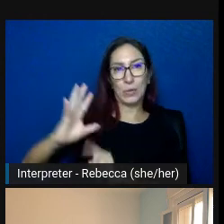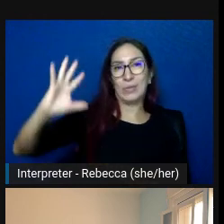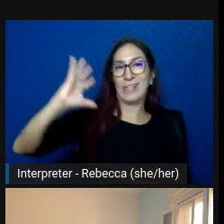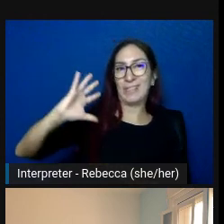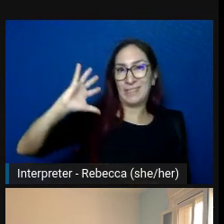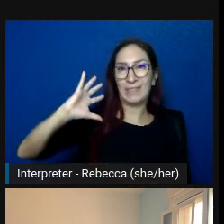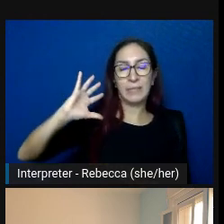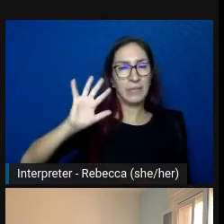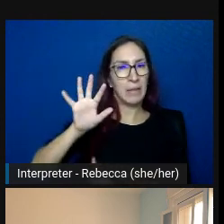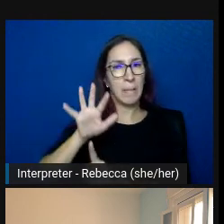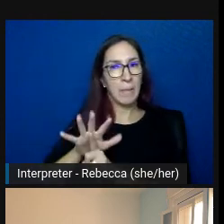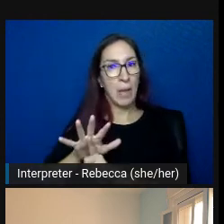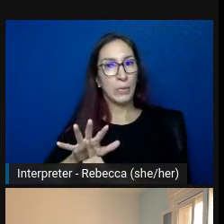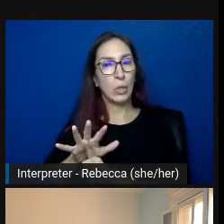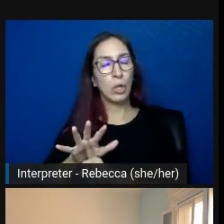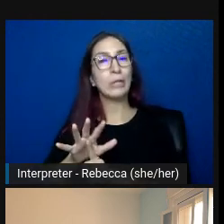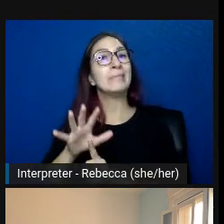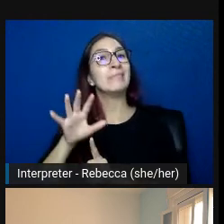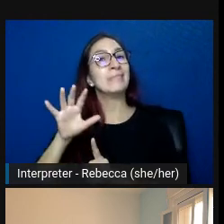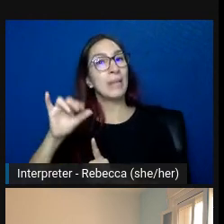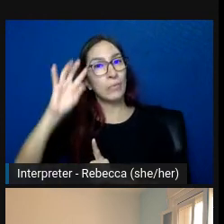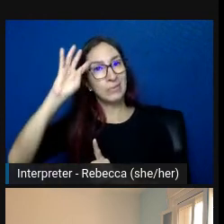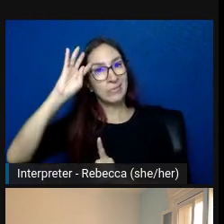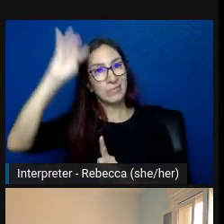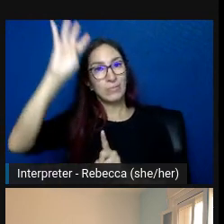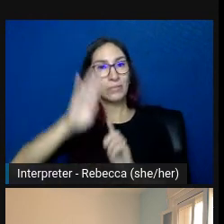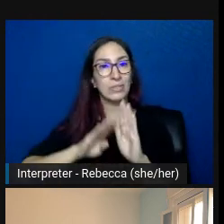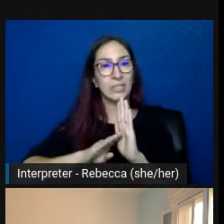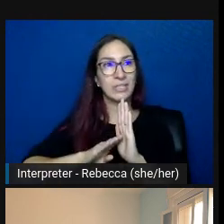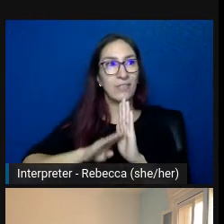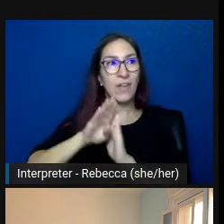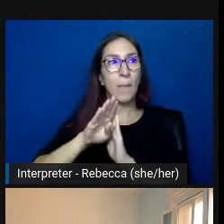It was developed by an Australian company called Miro.